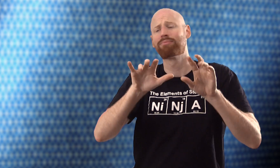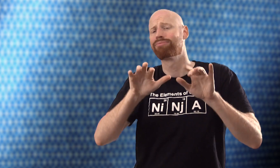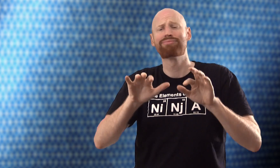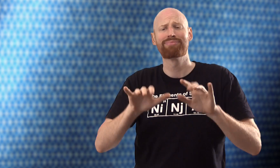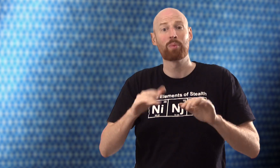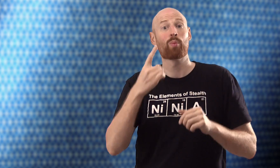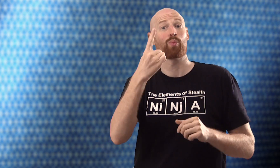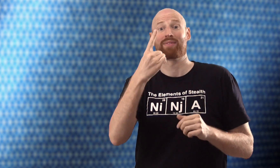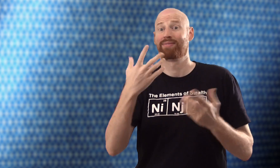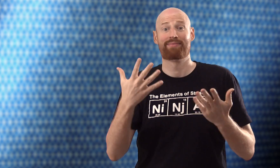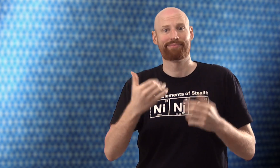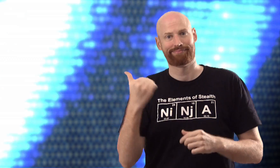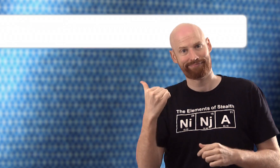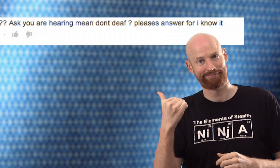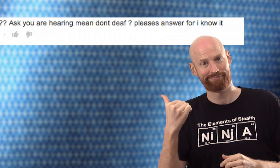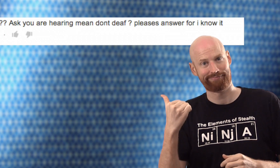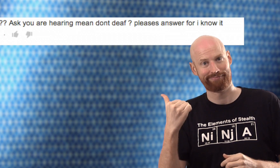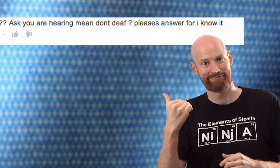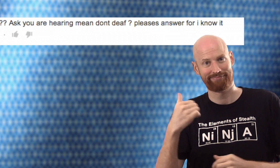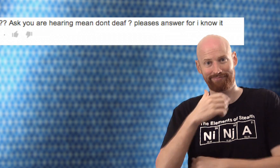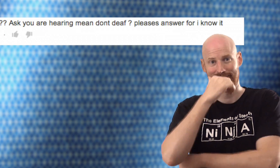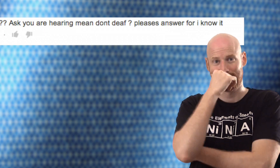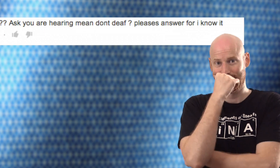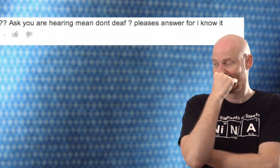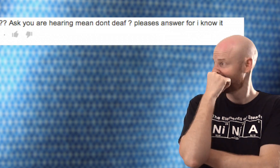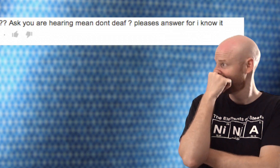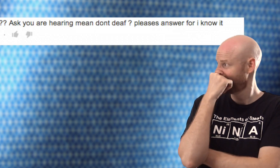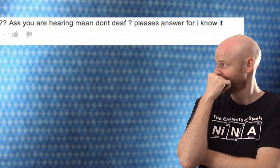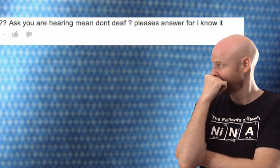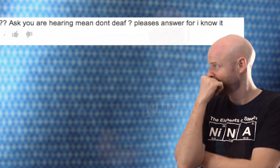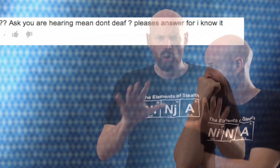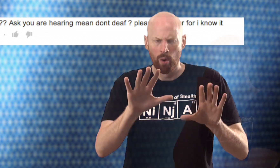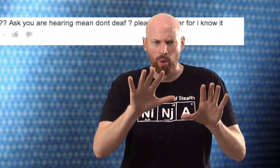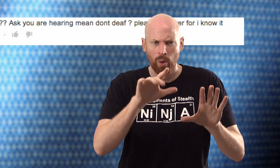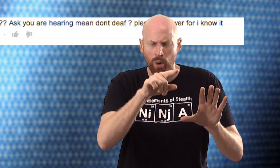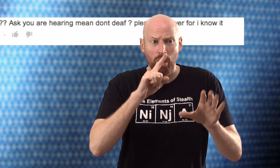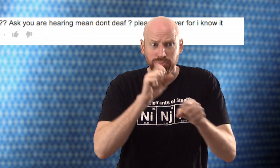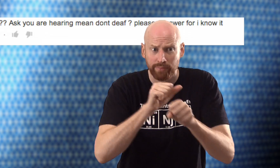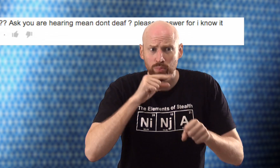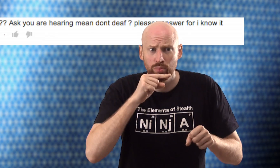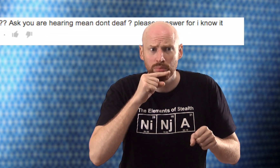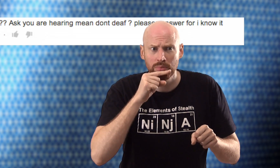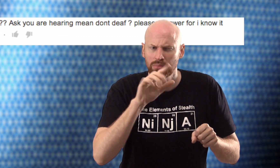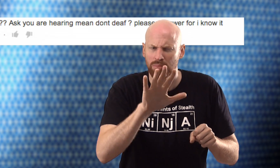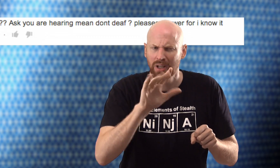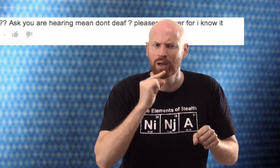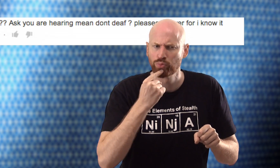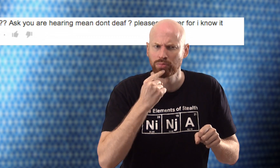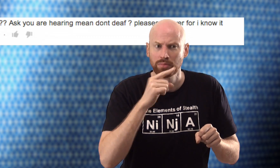comments section; Well check out this one. "Wait a minute...you're hearing!? No no no, be real